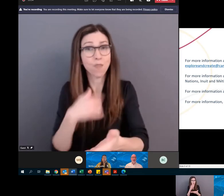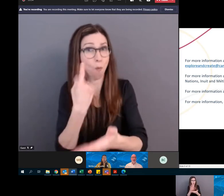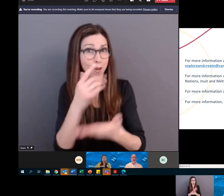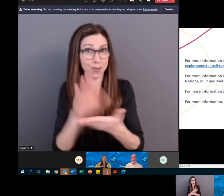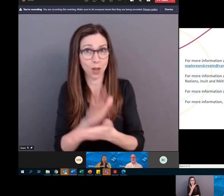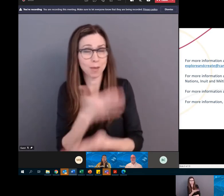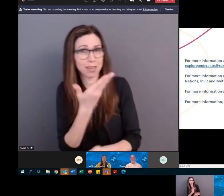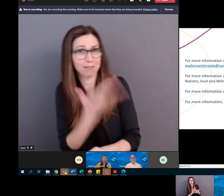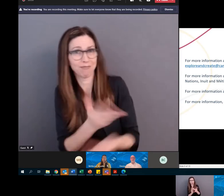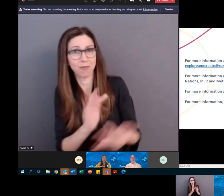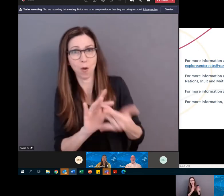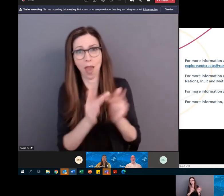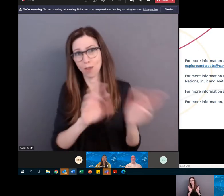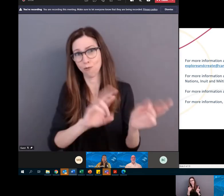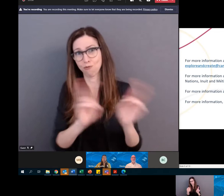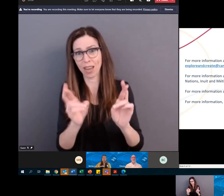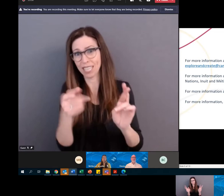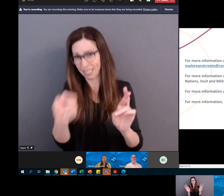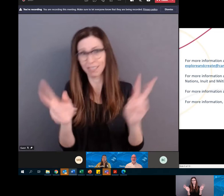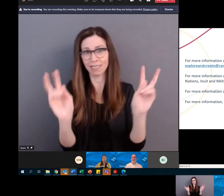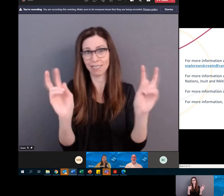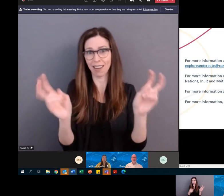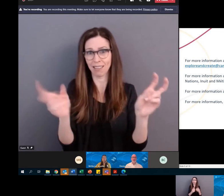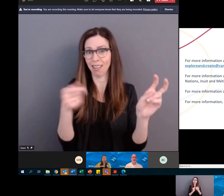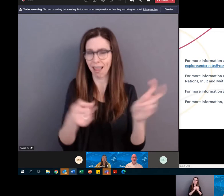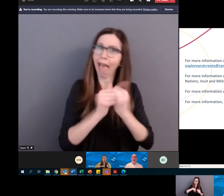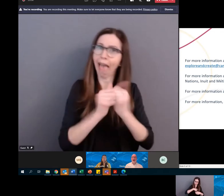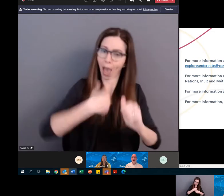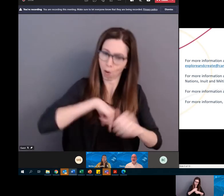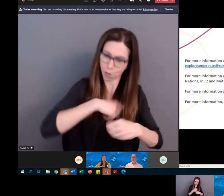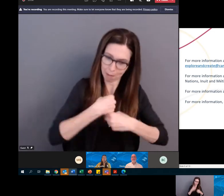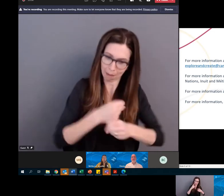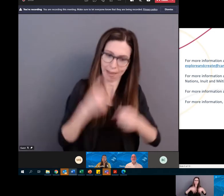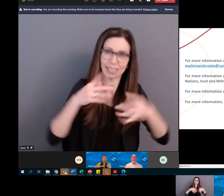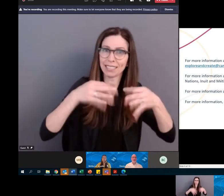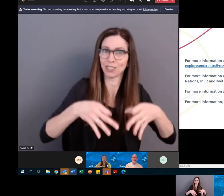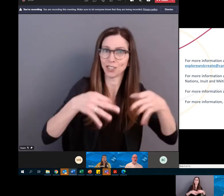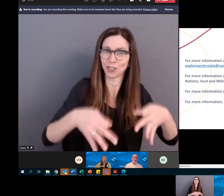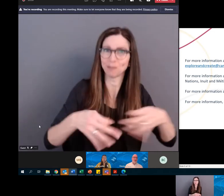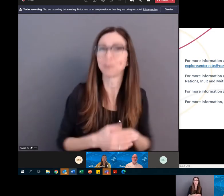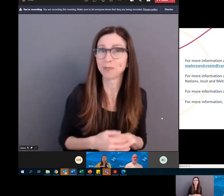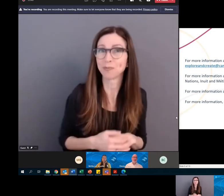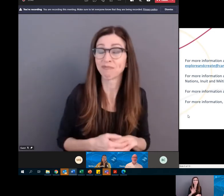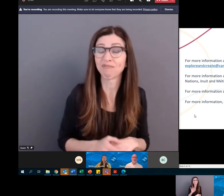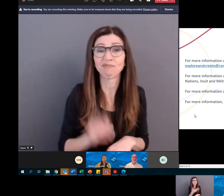and just before we end off here,